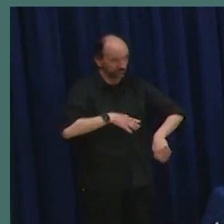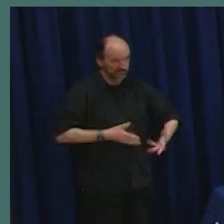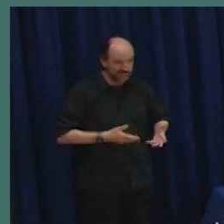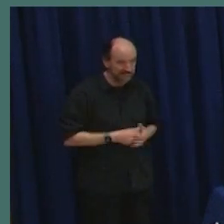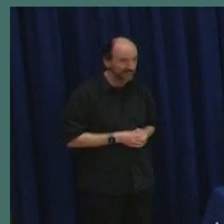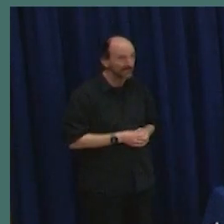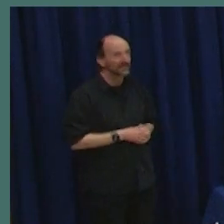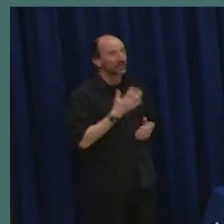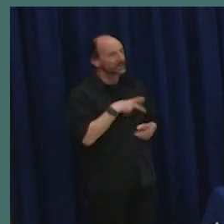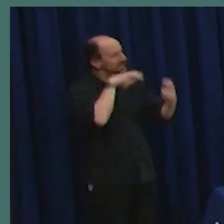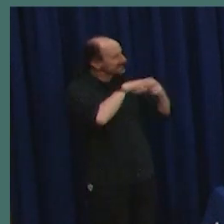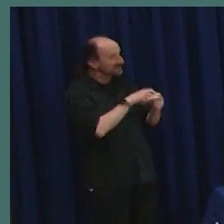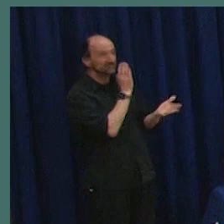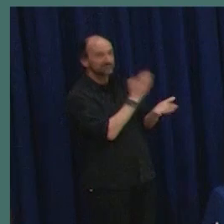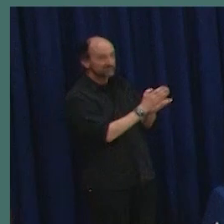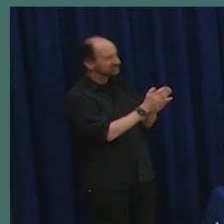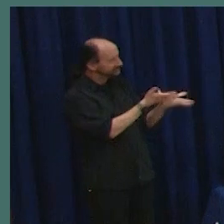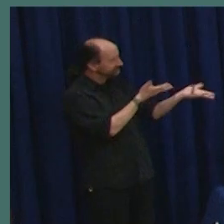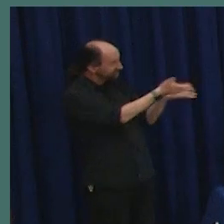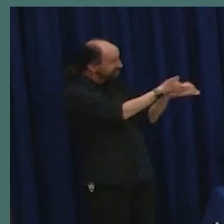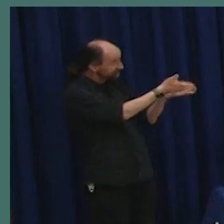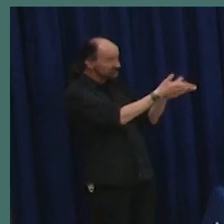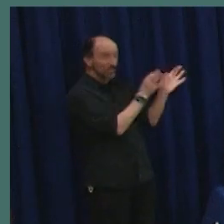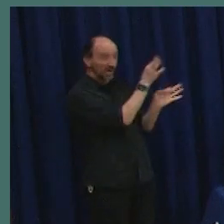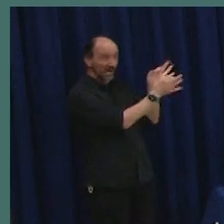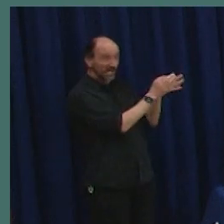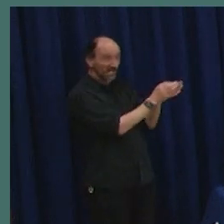you speak to somebody and you ask them more about these symptoms. Could use a questionnaire, it's